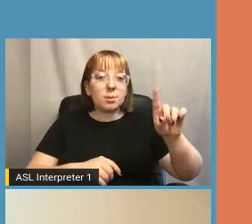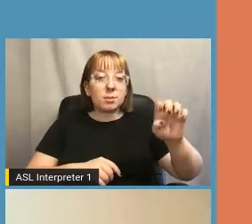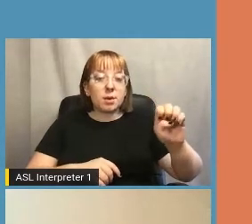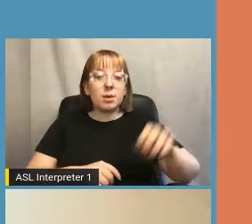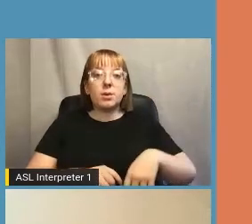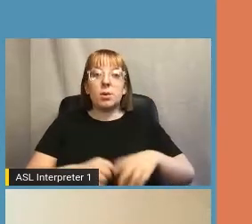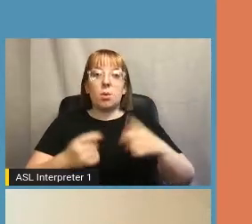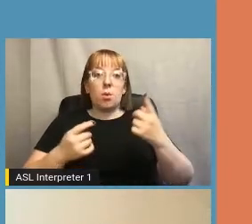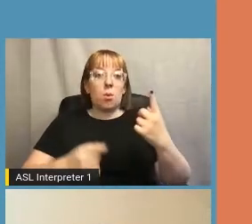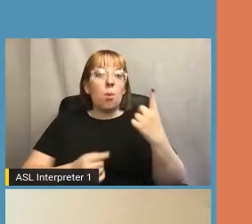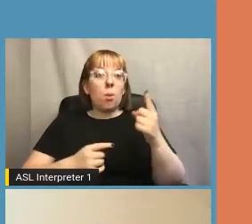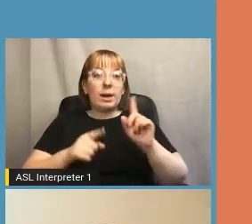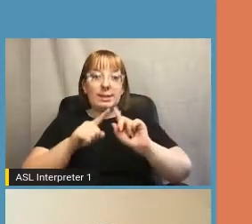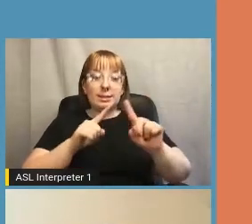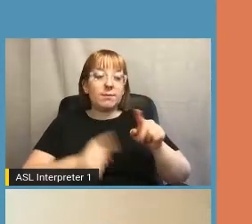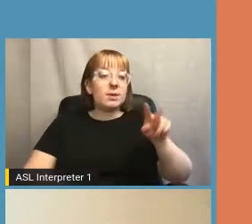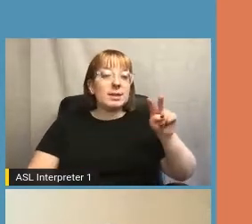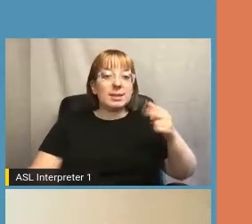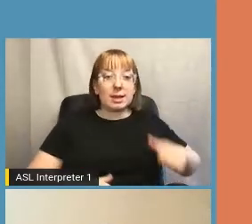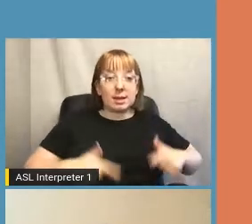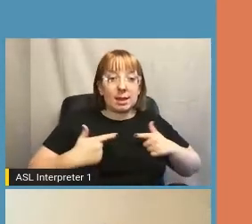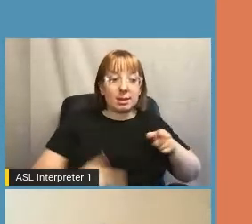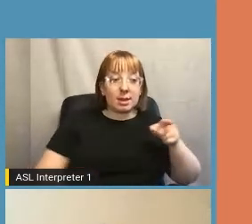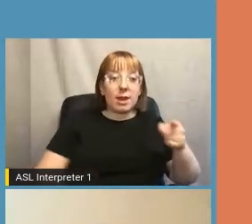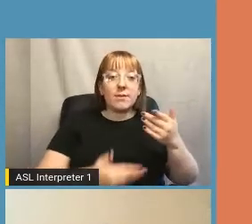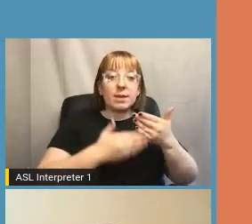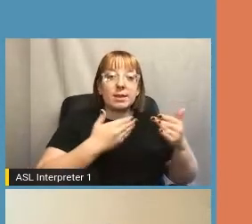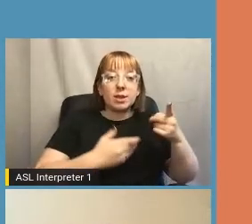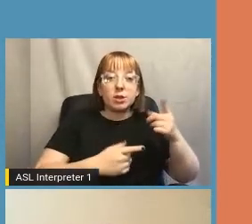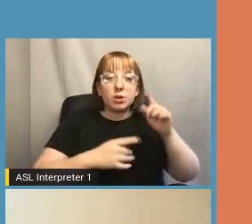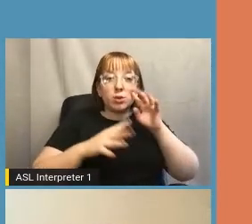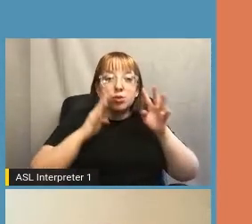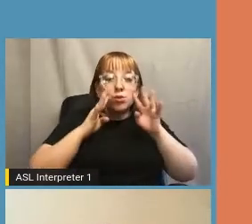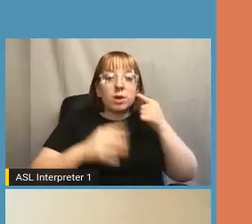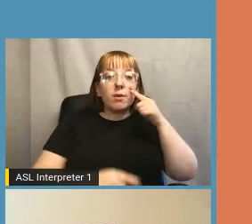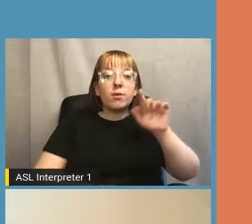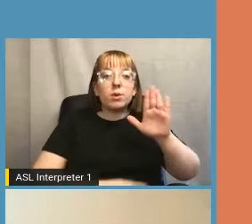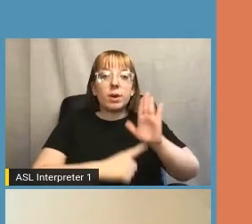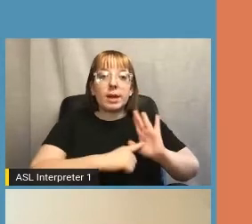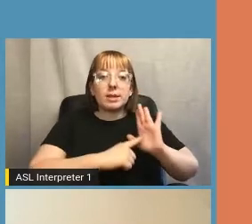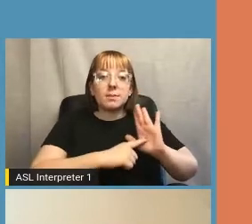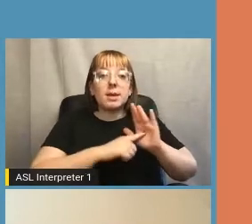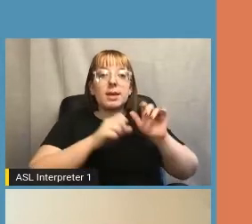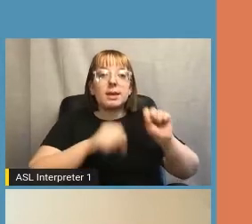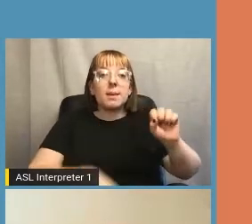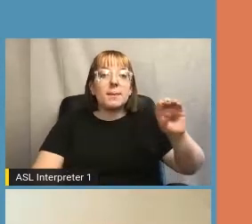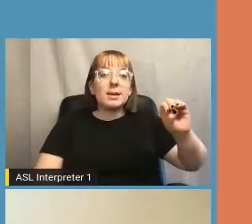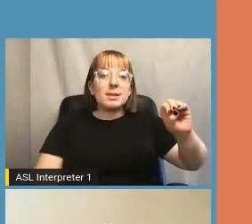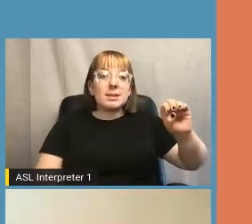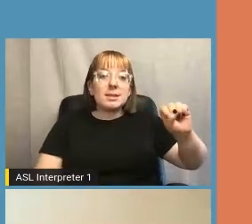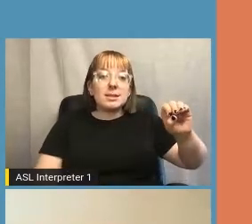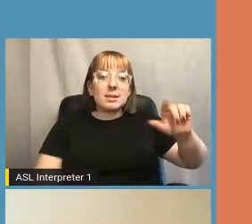is the objects that you create for your exhibition can be solid they can also be um